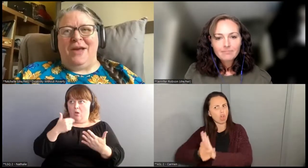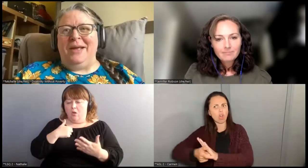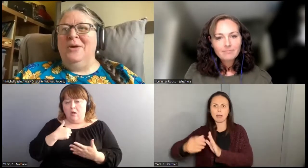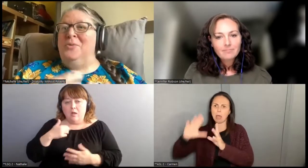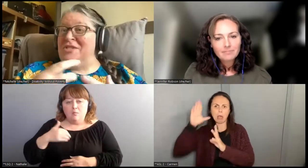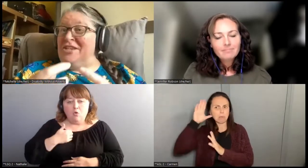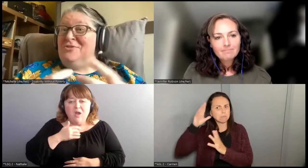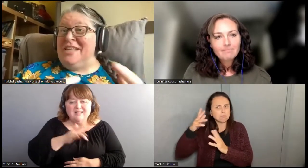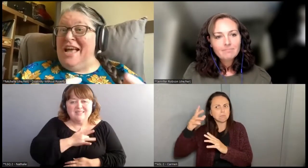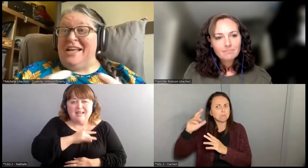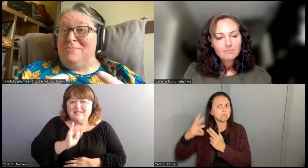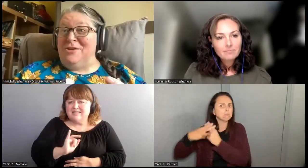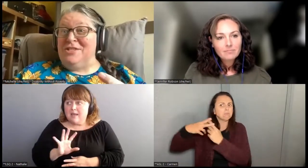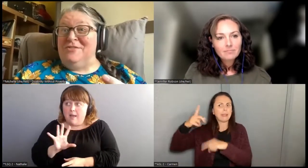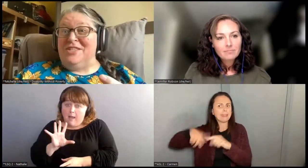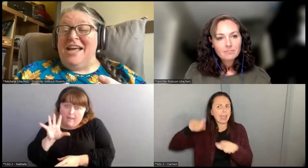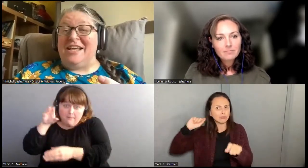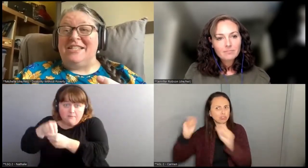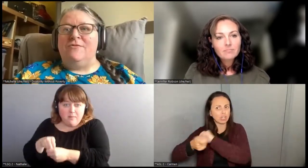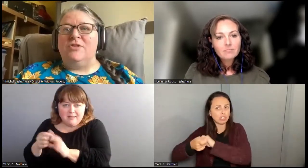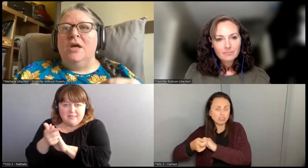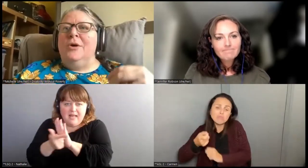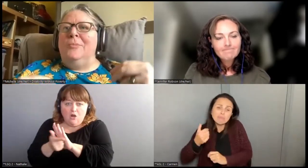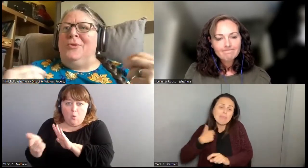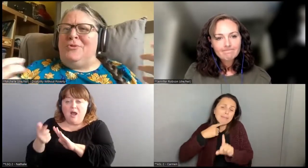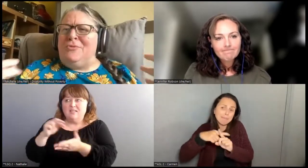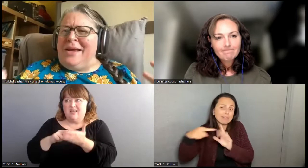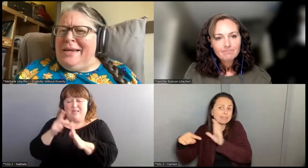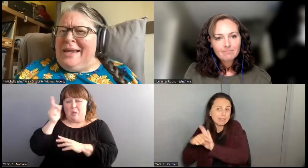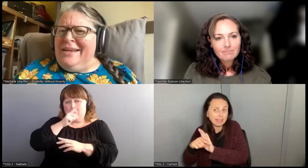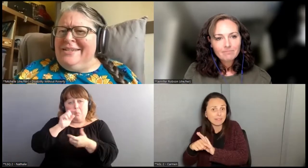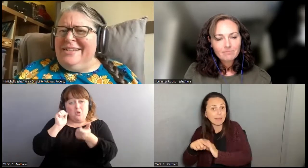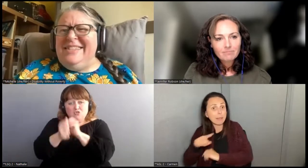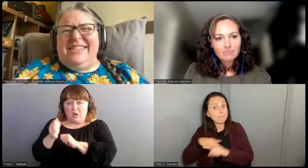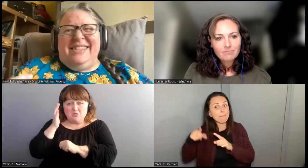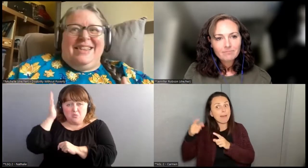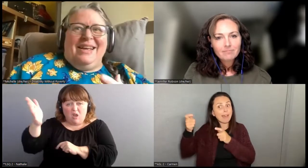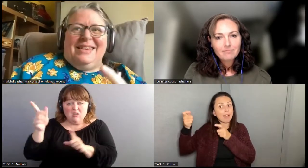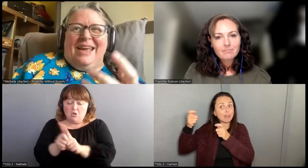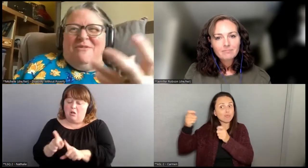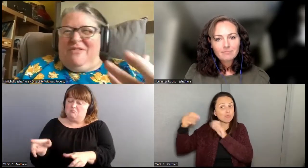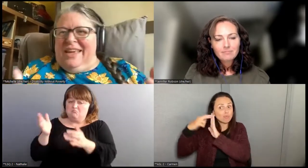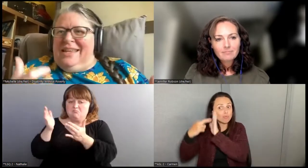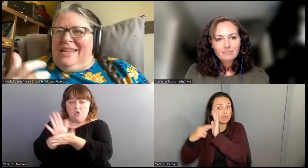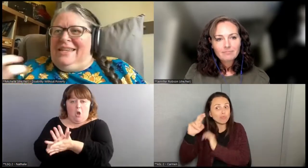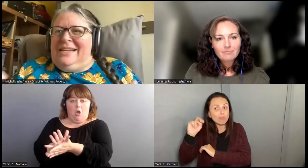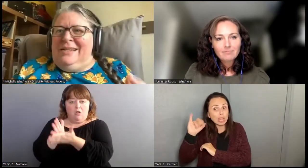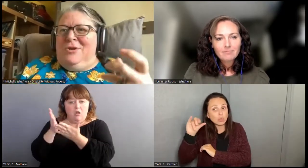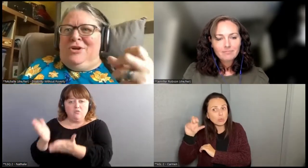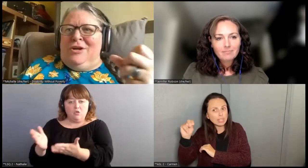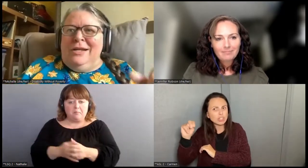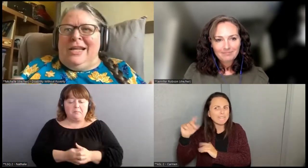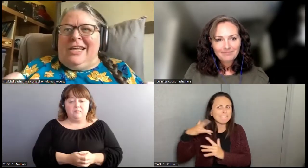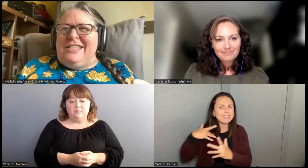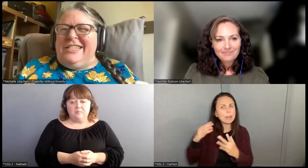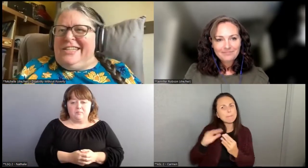RIGHT, WHICH HAS POSITIVES AND NEGATIVES, BUT THE REGULATIONS, THEY FEEL A LITTLE MORE